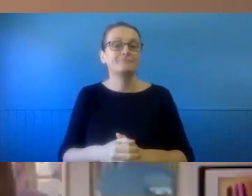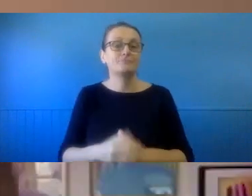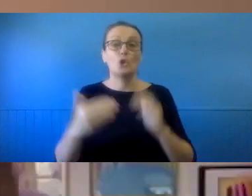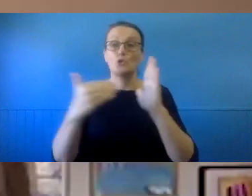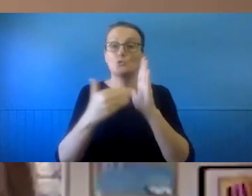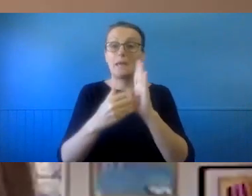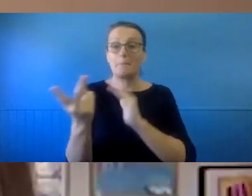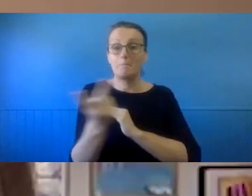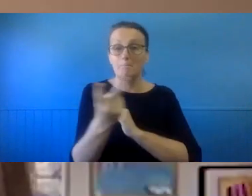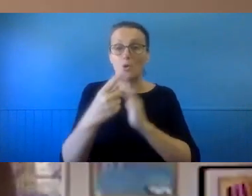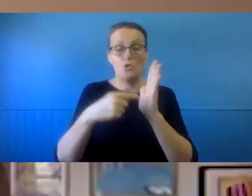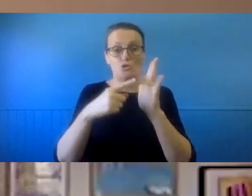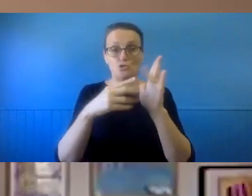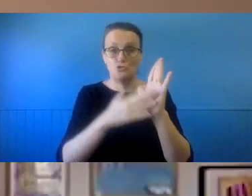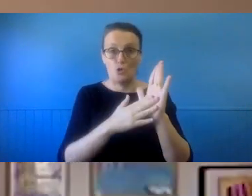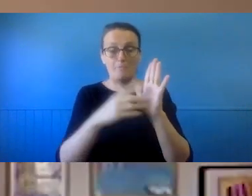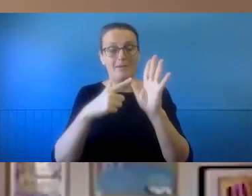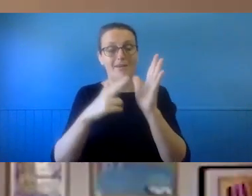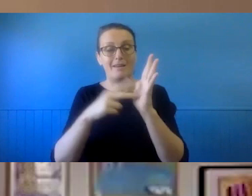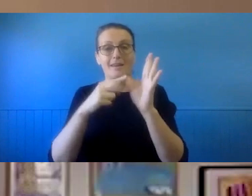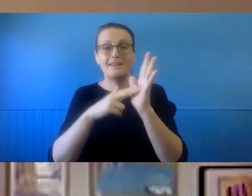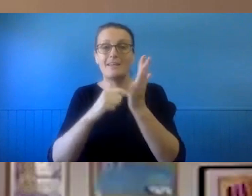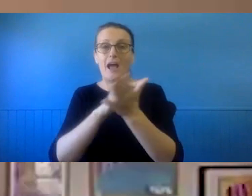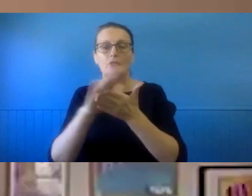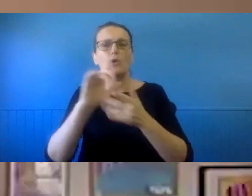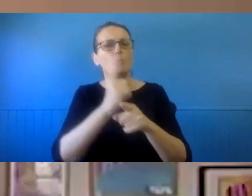Tom and Ananth will lead us through a series of slides to talk us